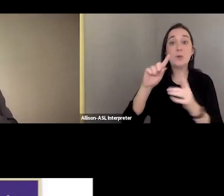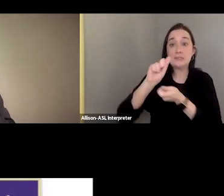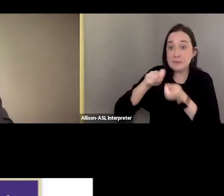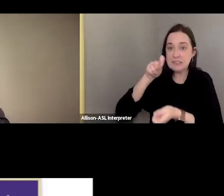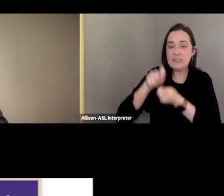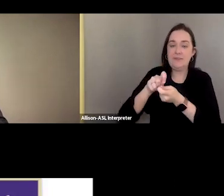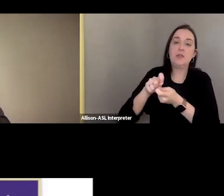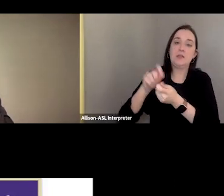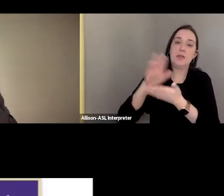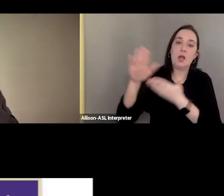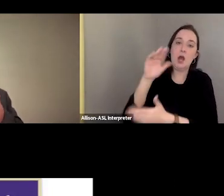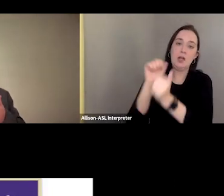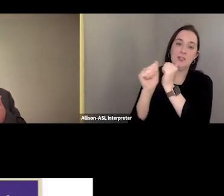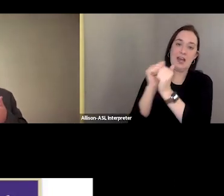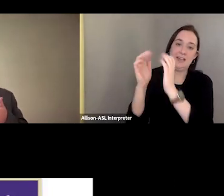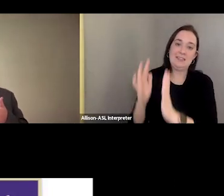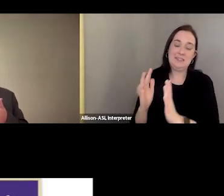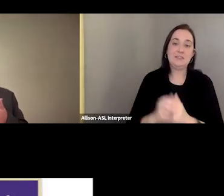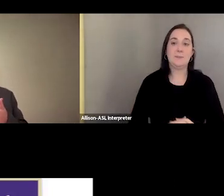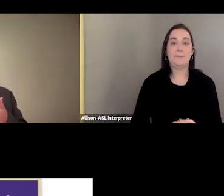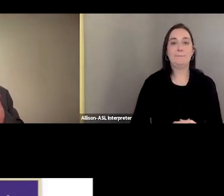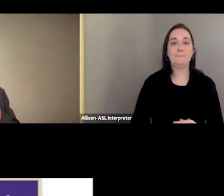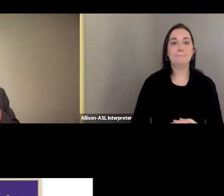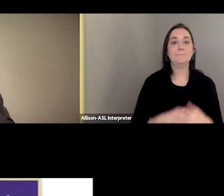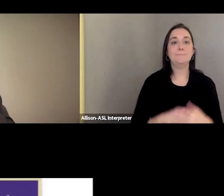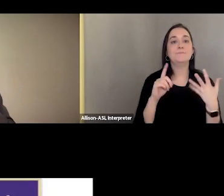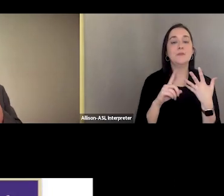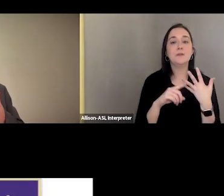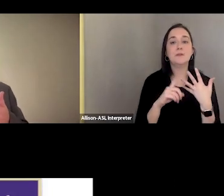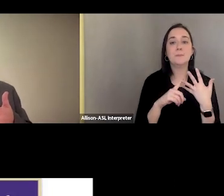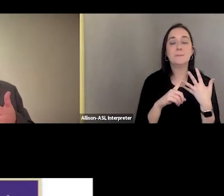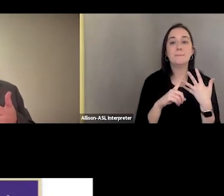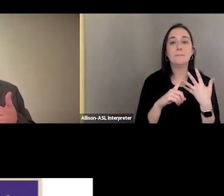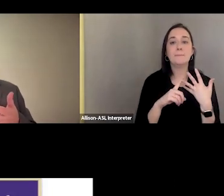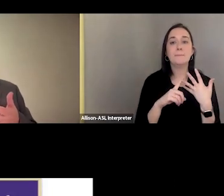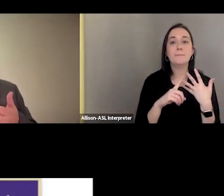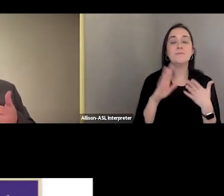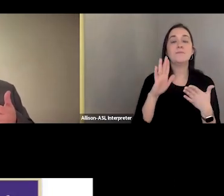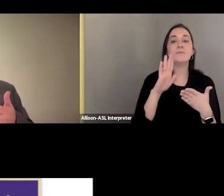And then the other piece that I'm not sure people are completely aware of is how college student athletes are being bullied online